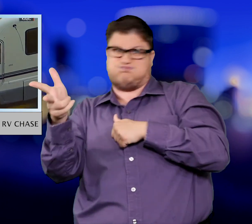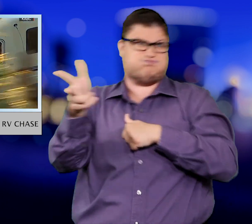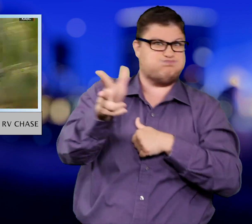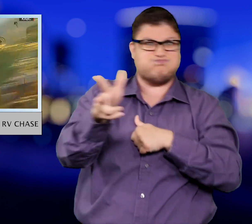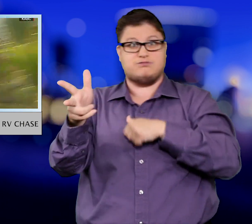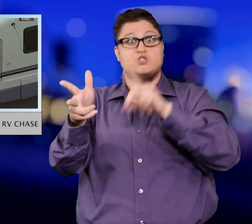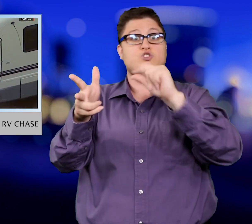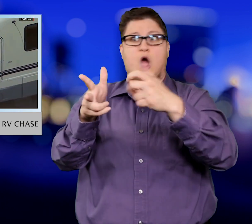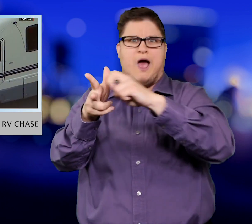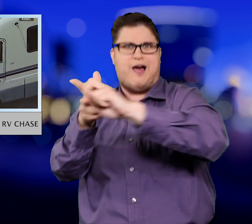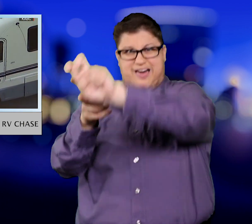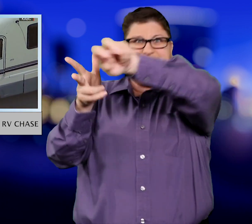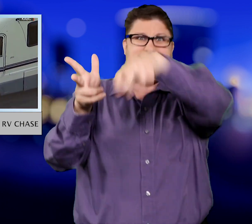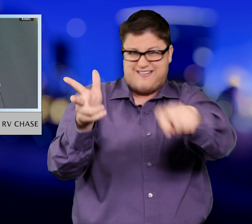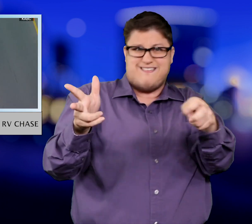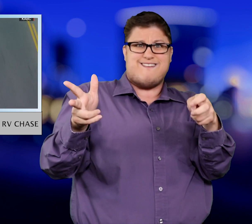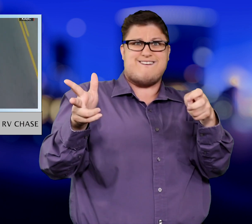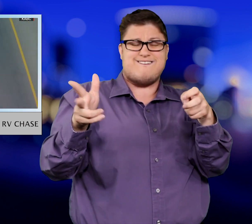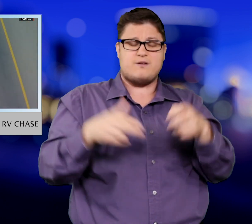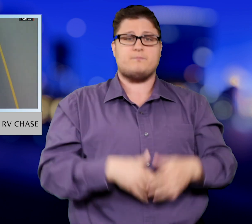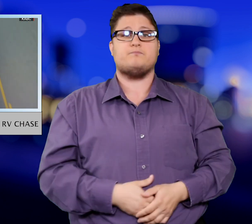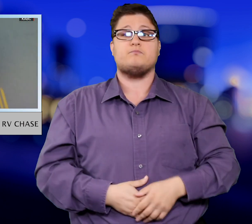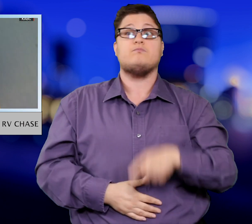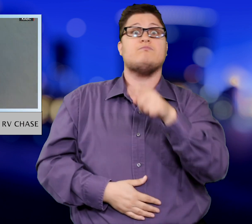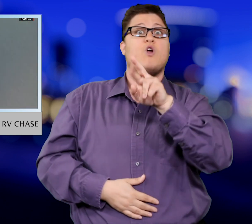still speeding down the street.